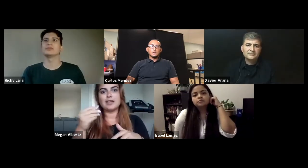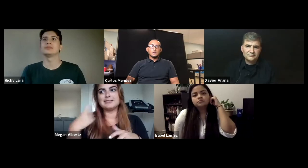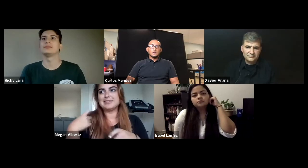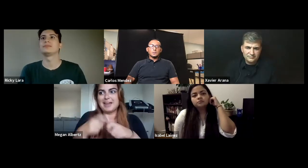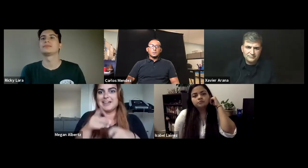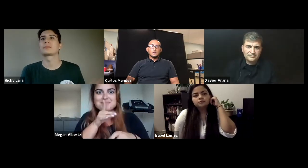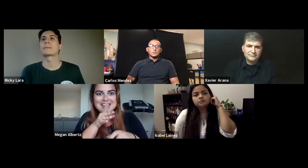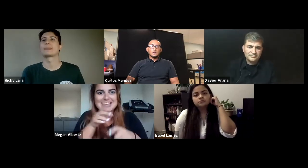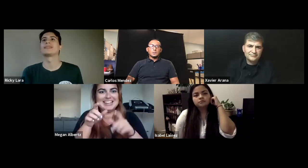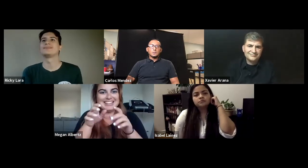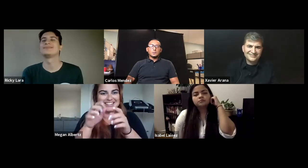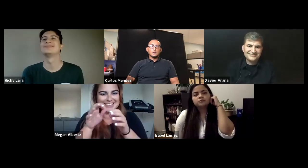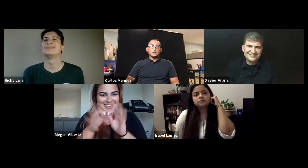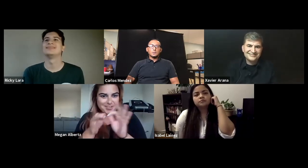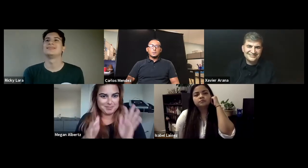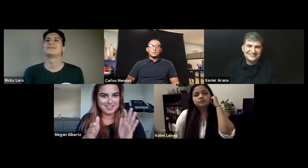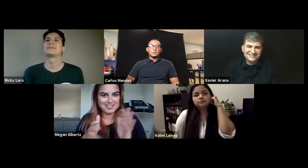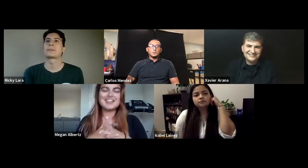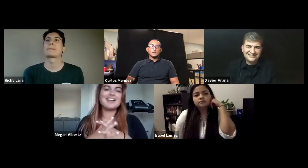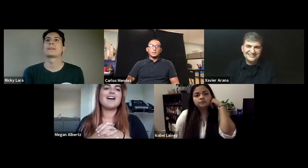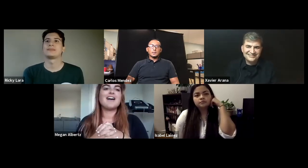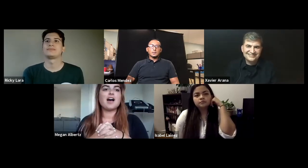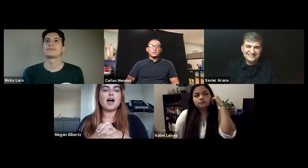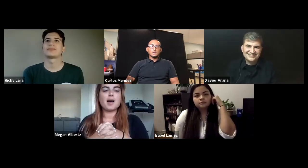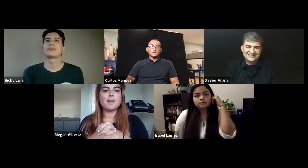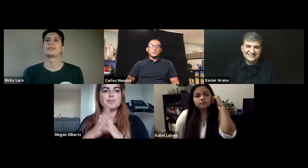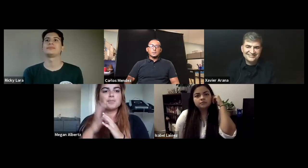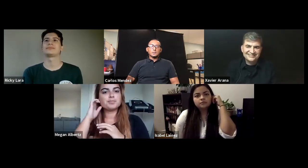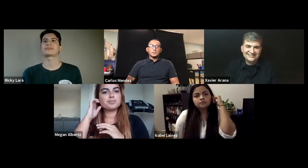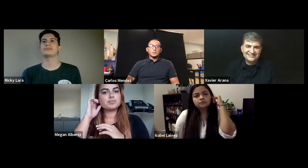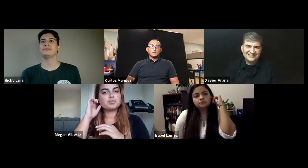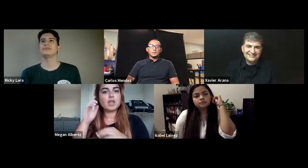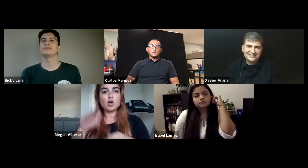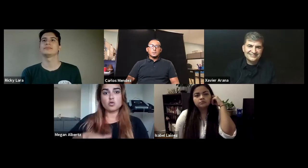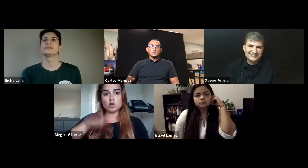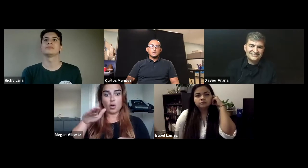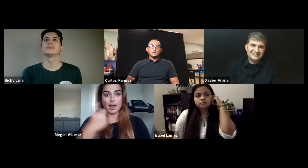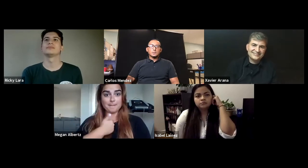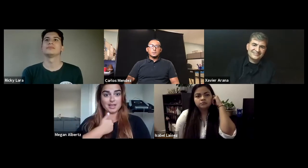or a sign-language and Spanish interpreter so that they could have access.